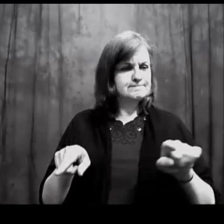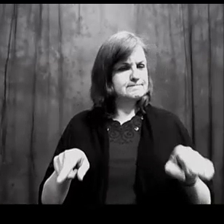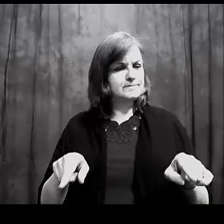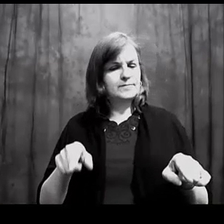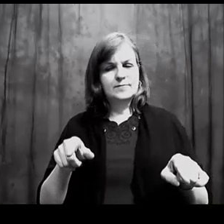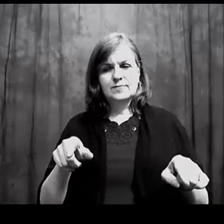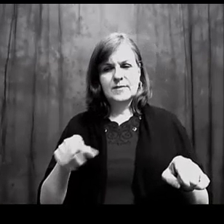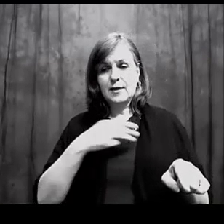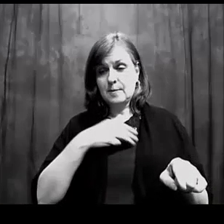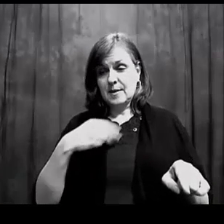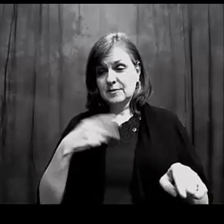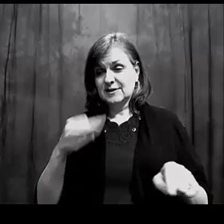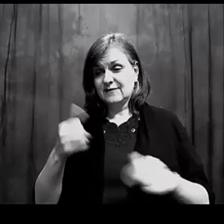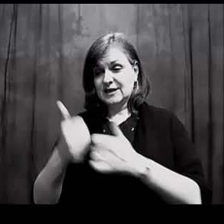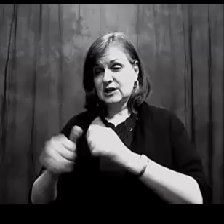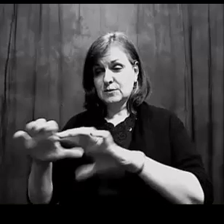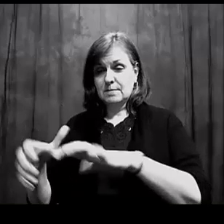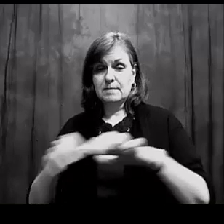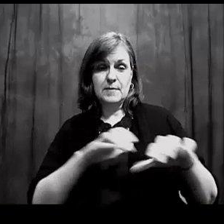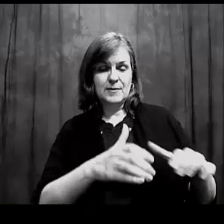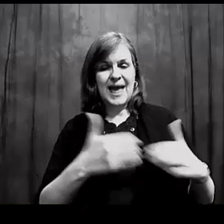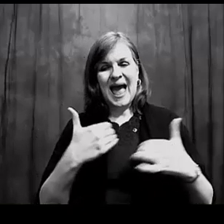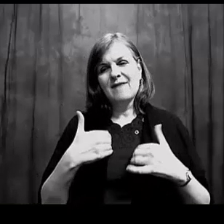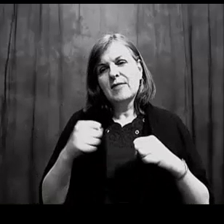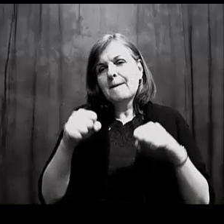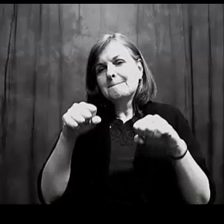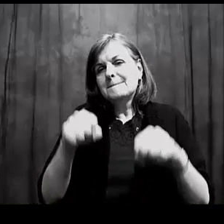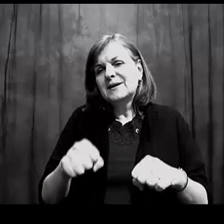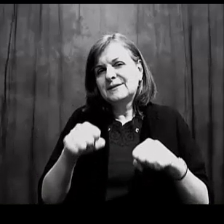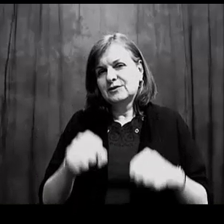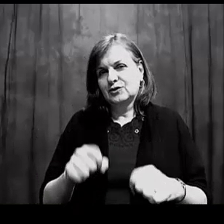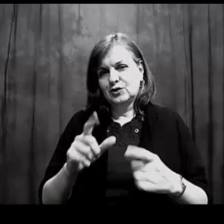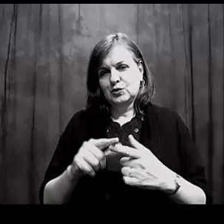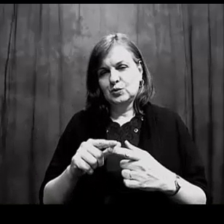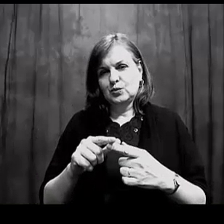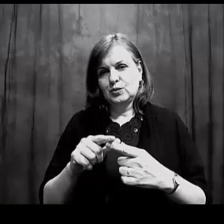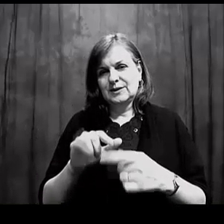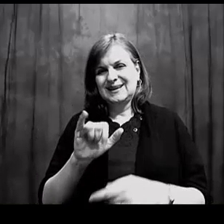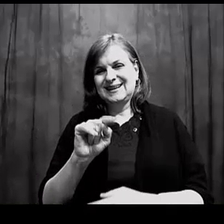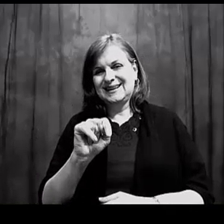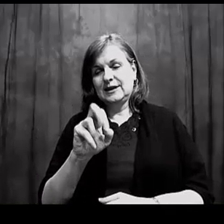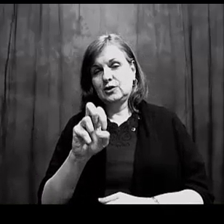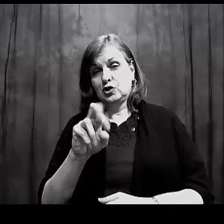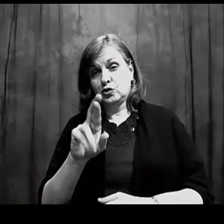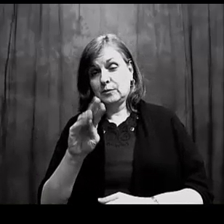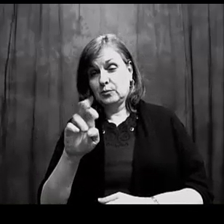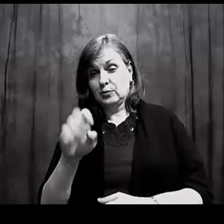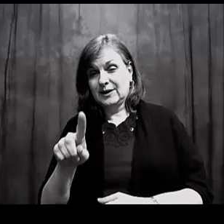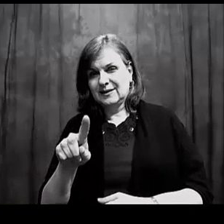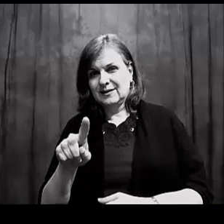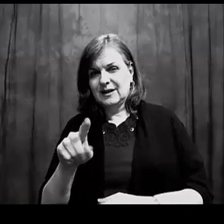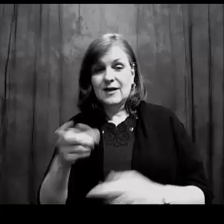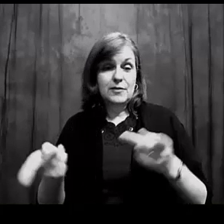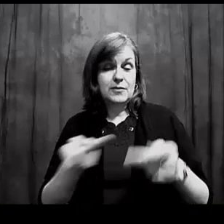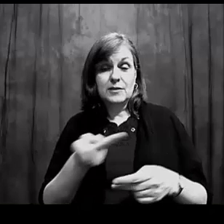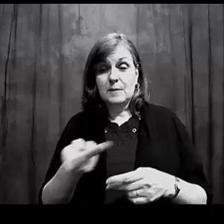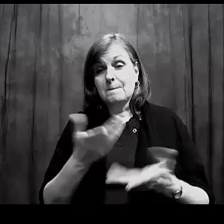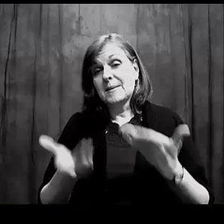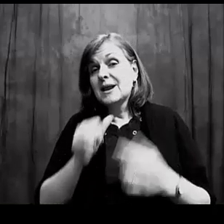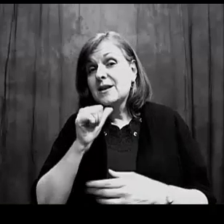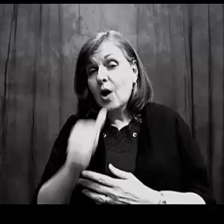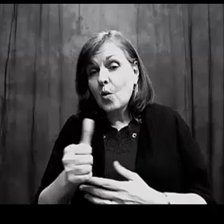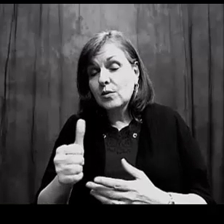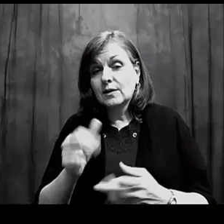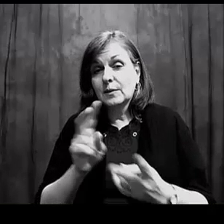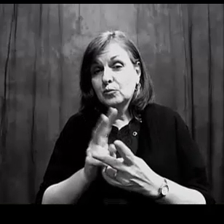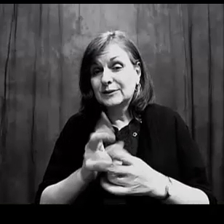the members of the population have the potential to interbreed not that they do -- but that they have the potential to